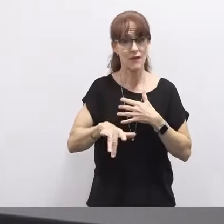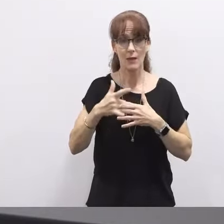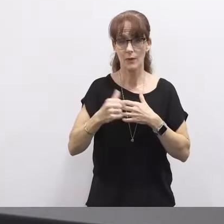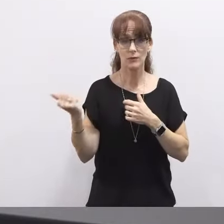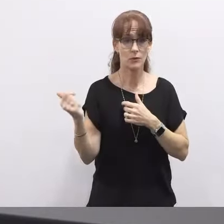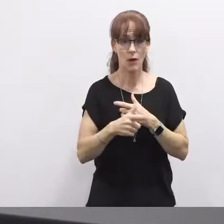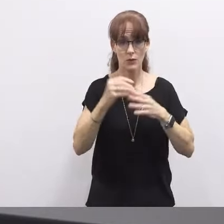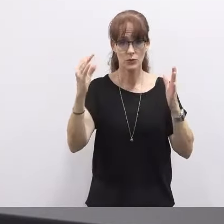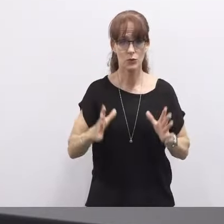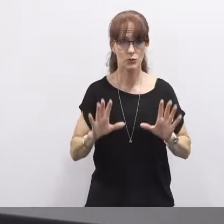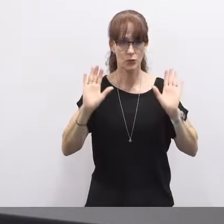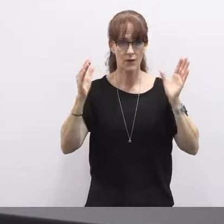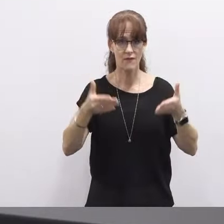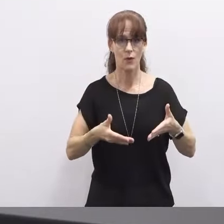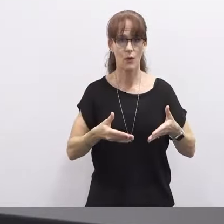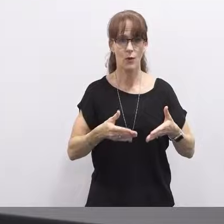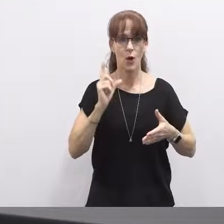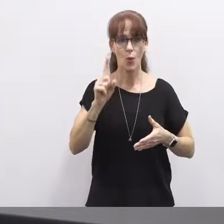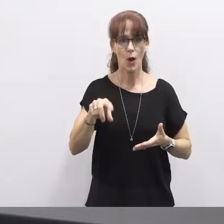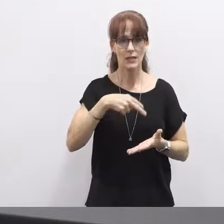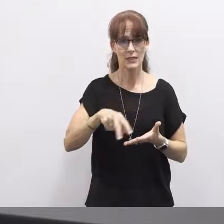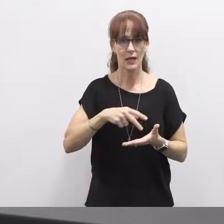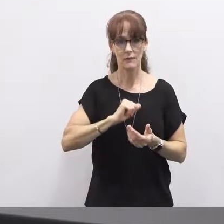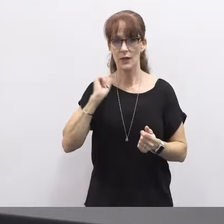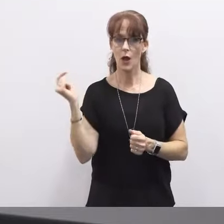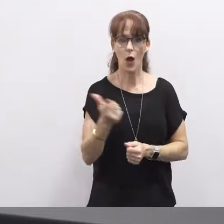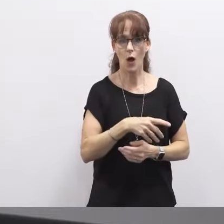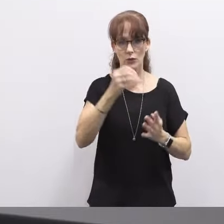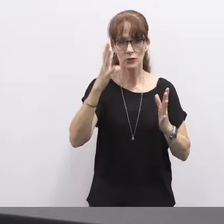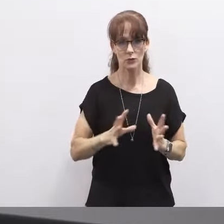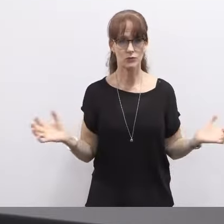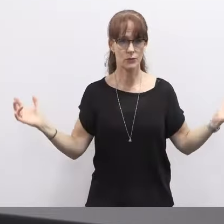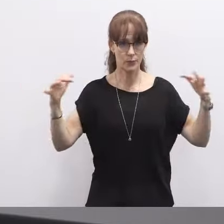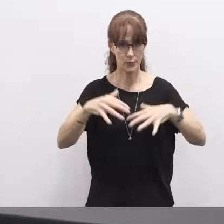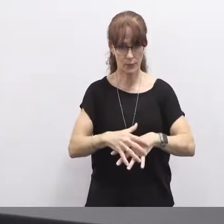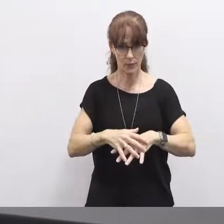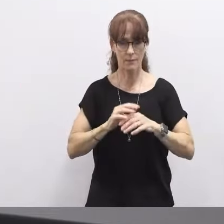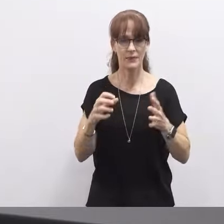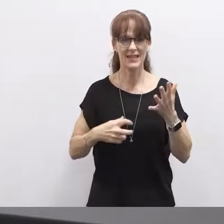We try and focus to have at least one dance a year that all students are open to. So the tickets are a lot cheaper